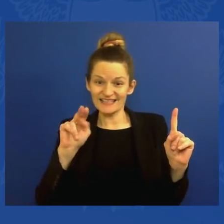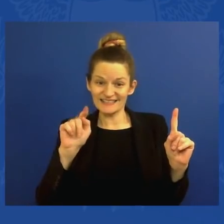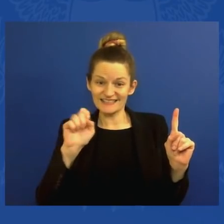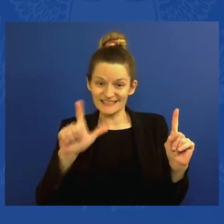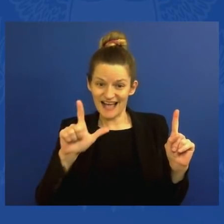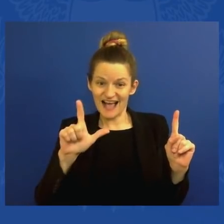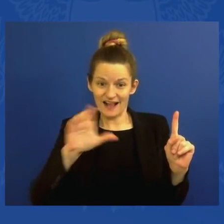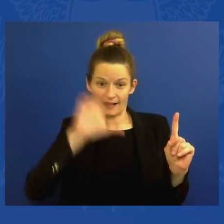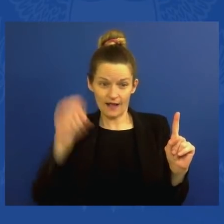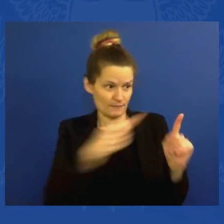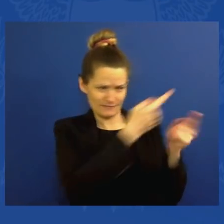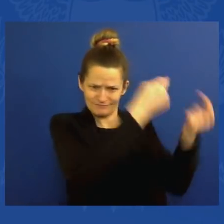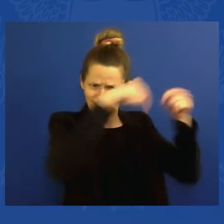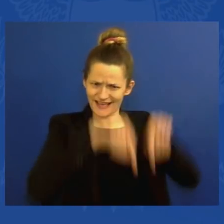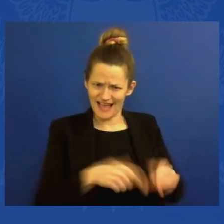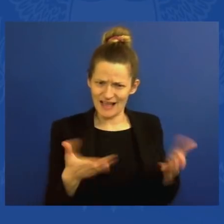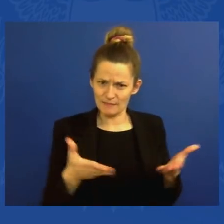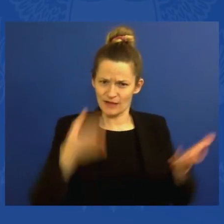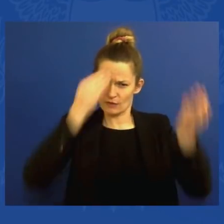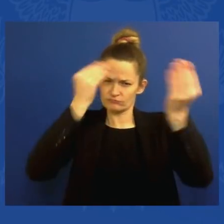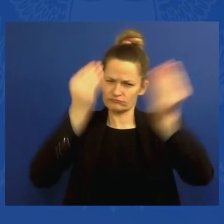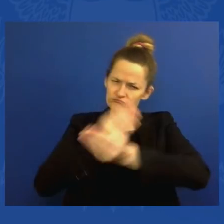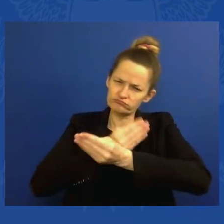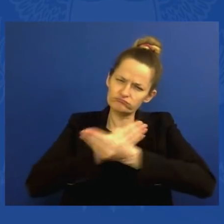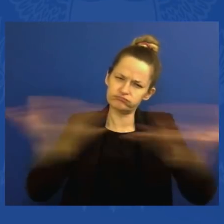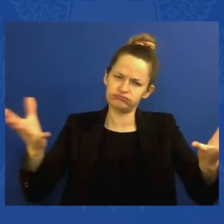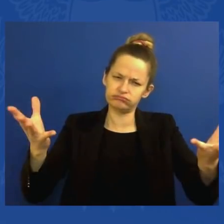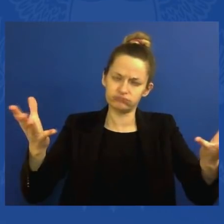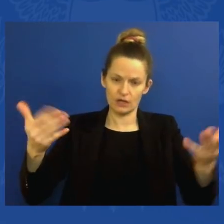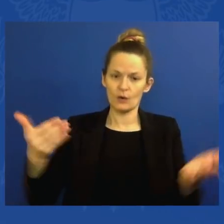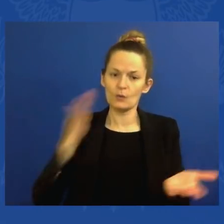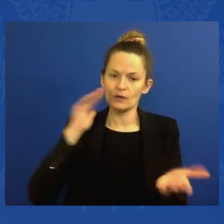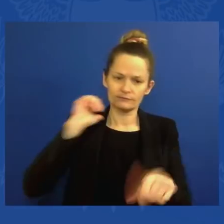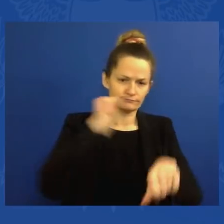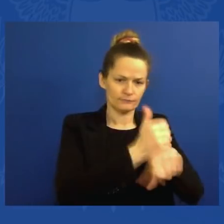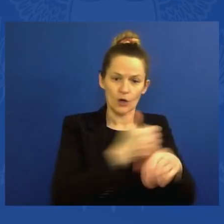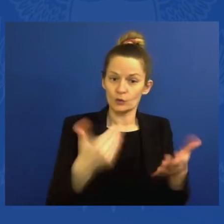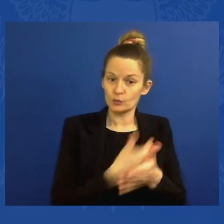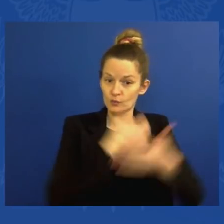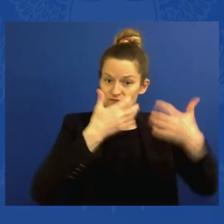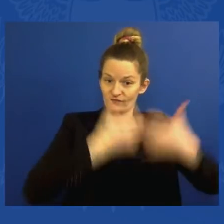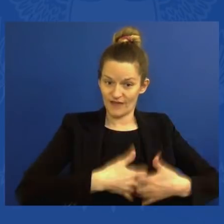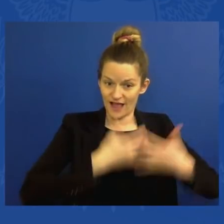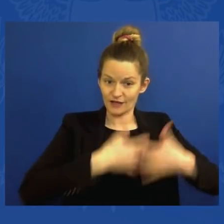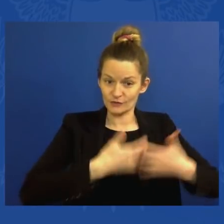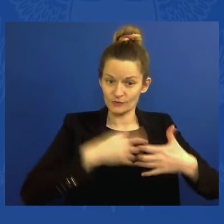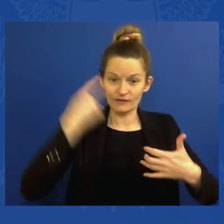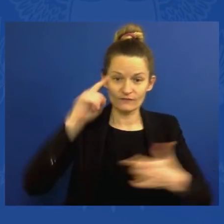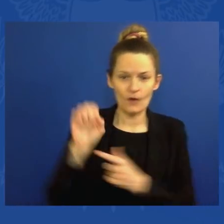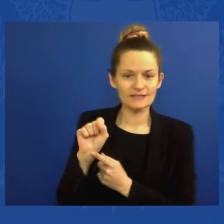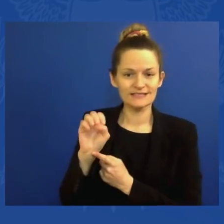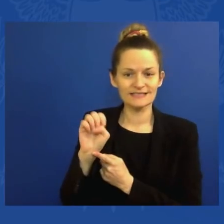we heard Pat Voice his support for funding the Chips for America Act to boost U.S. semiconductor production.